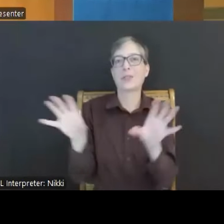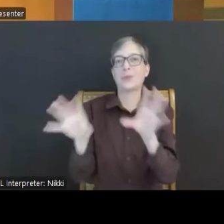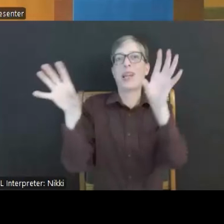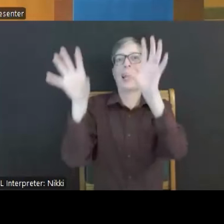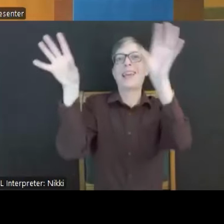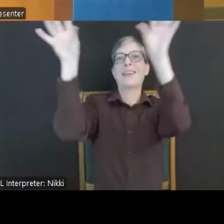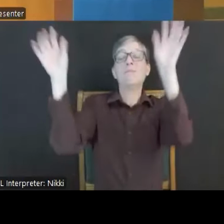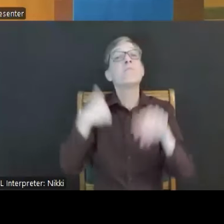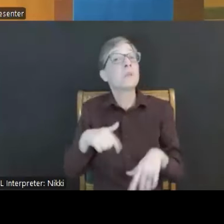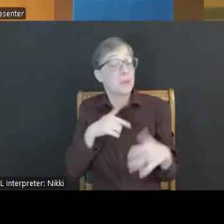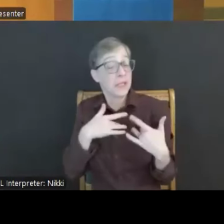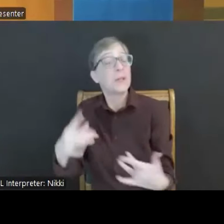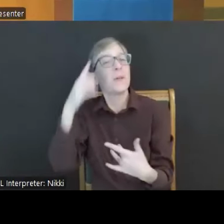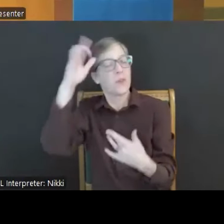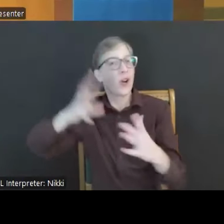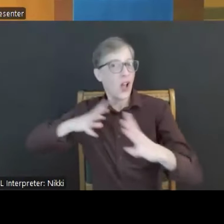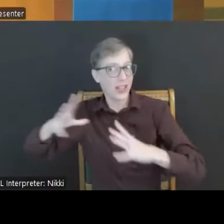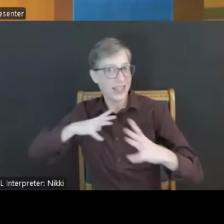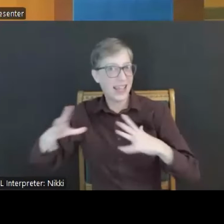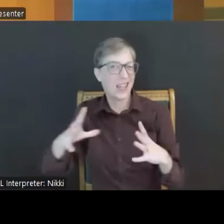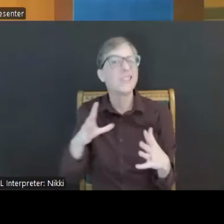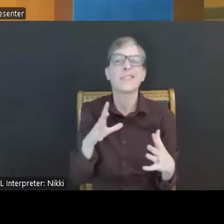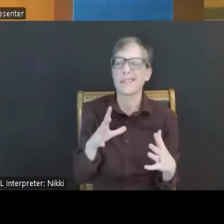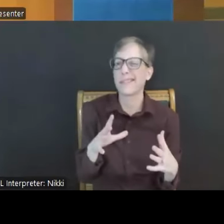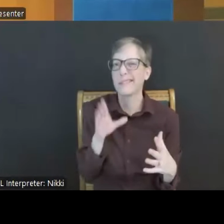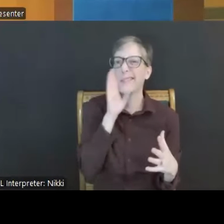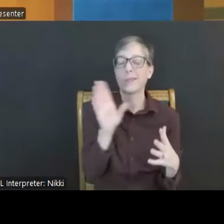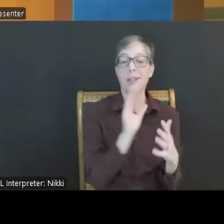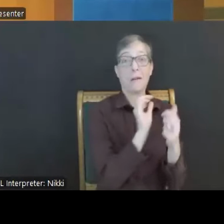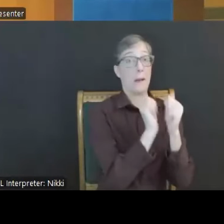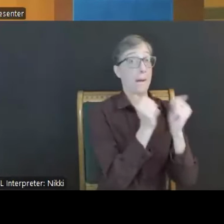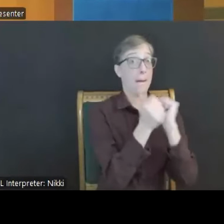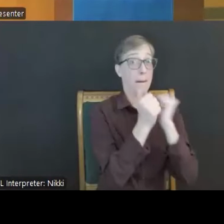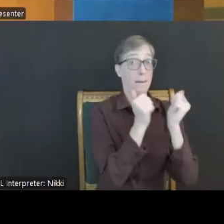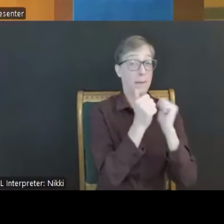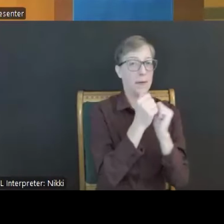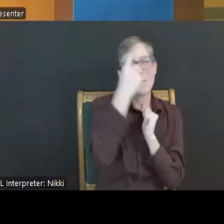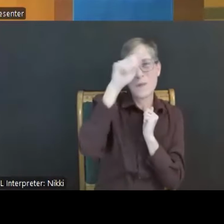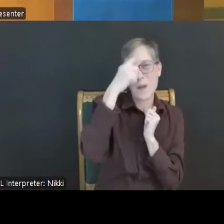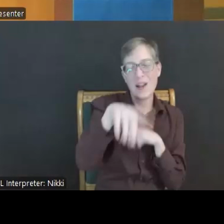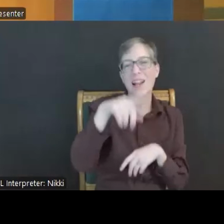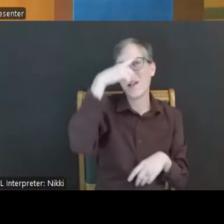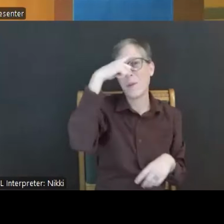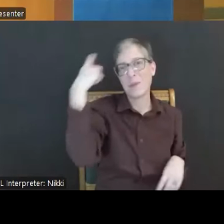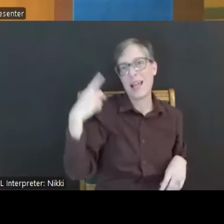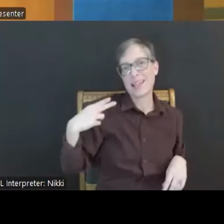we we mainly have a competition for Black History Month where we would see who how many which which